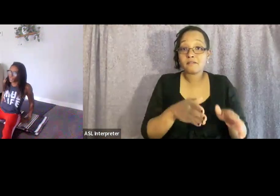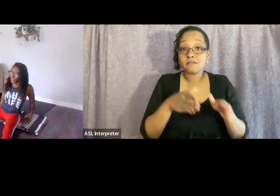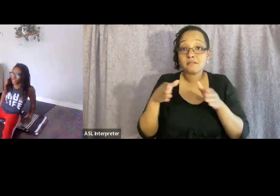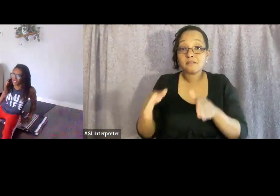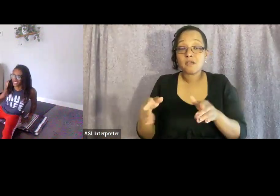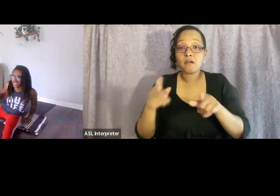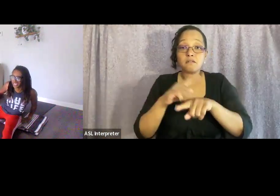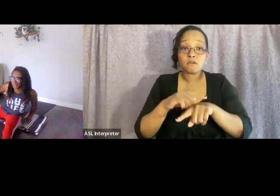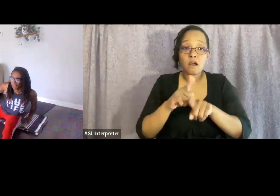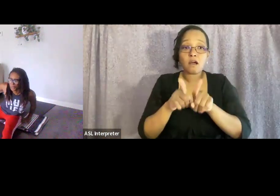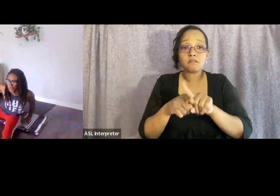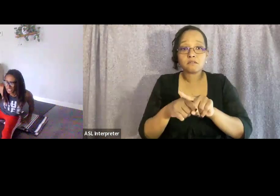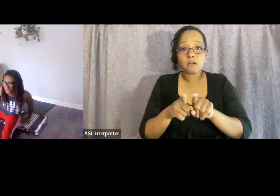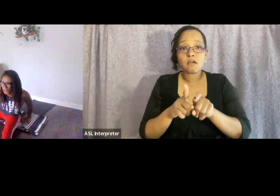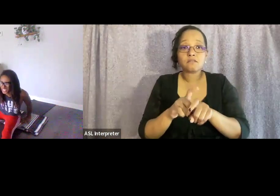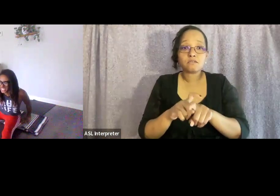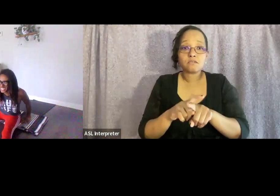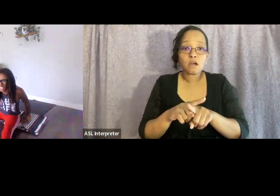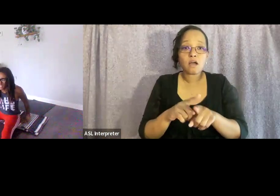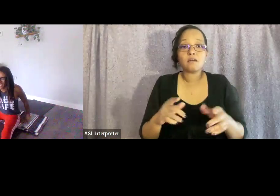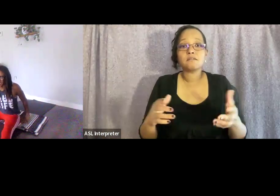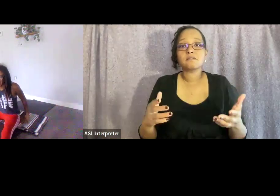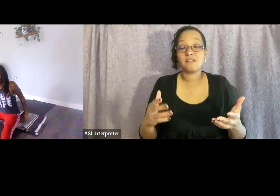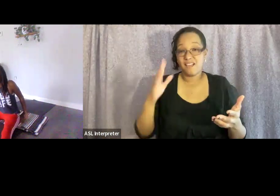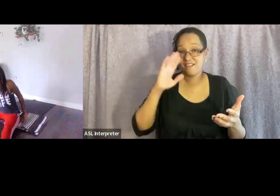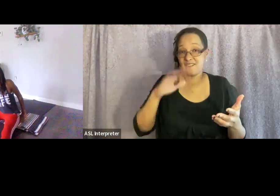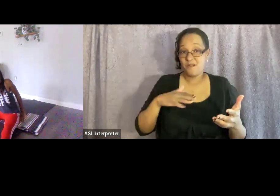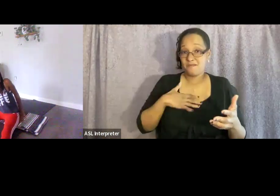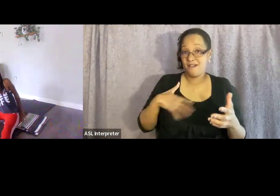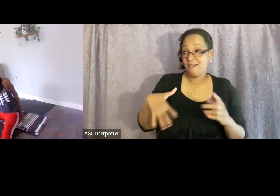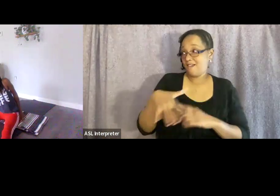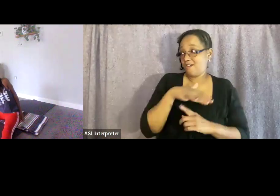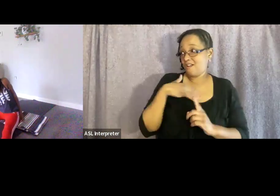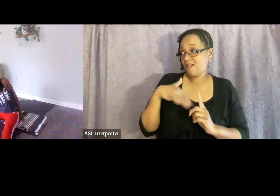There's movement and noise happening in the space. My apology.